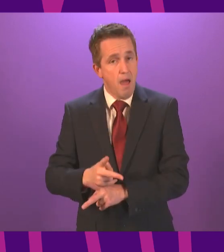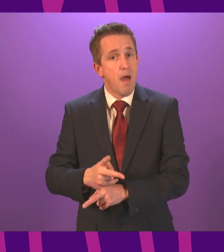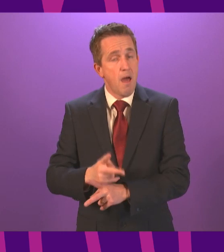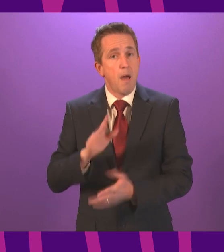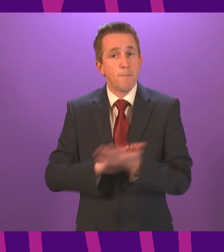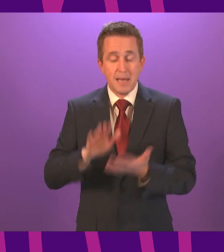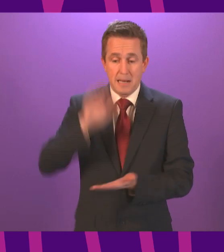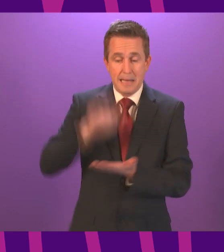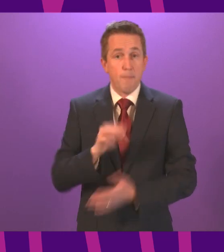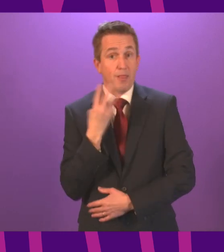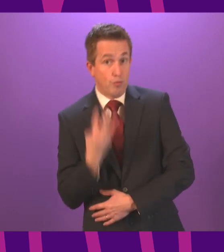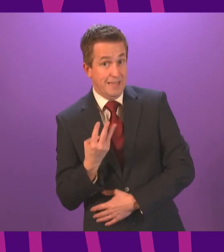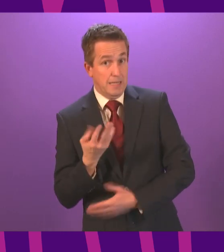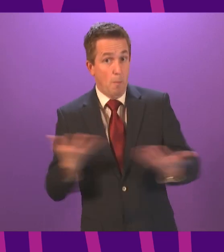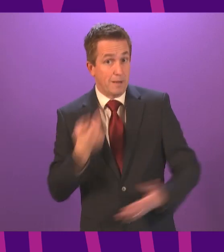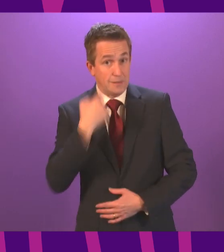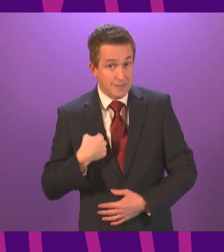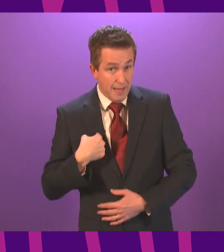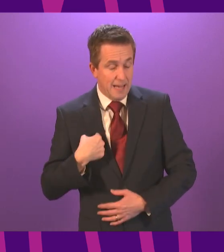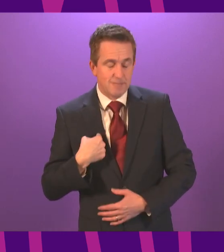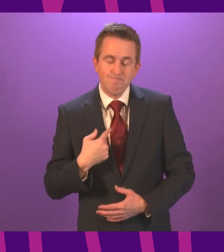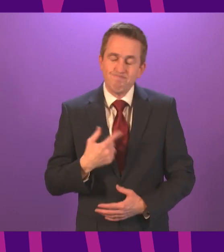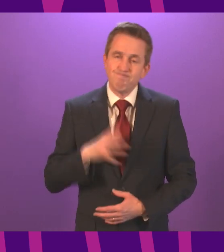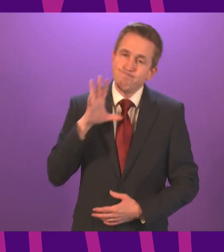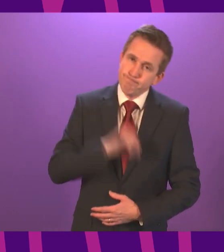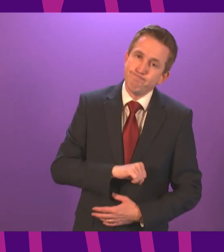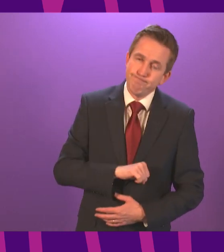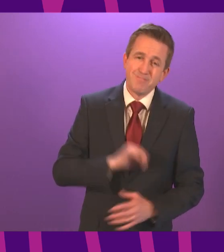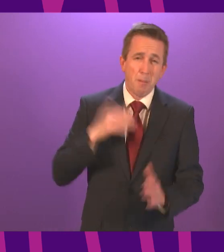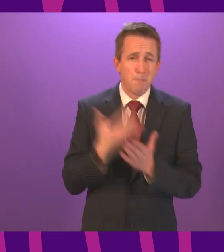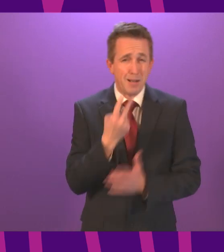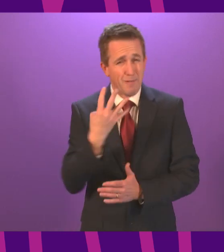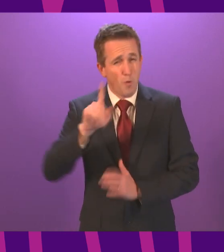I regret to report, however, that in the past 24 hours another 50 deaths have been registered